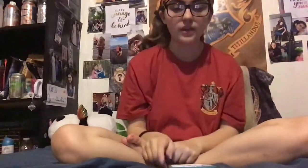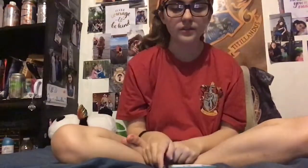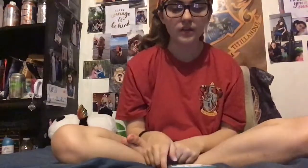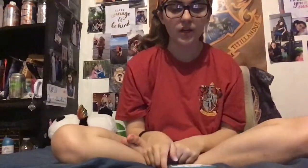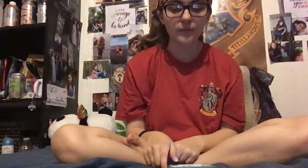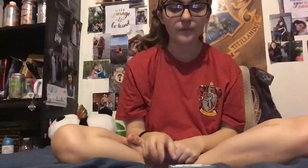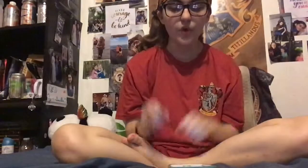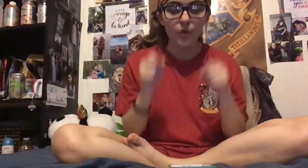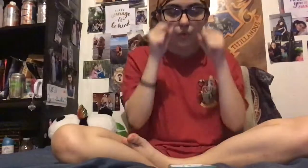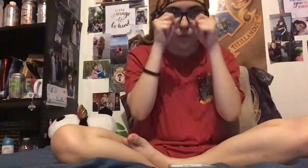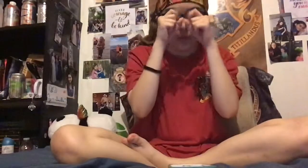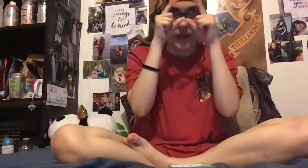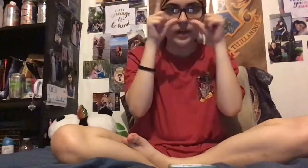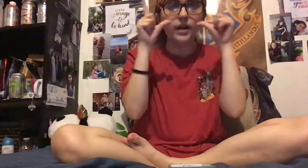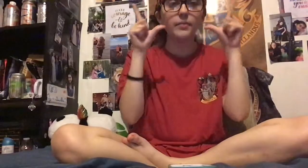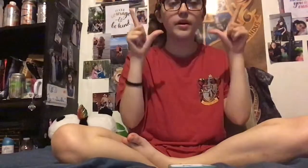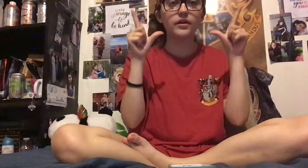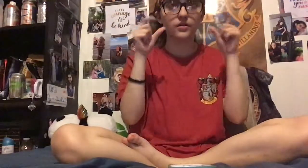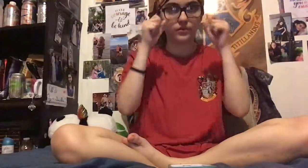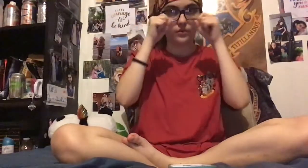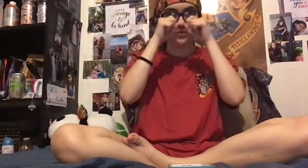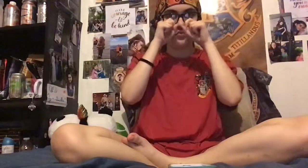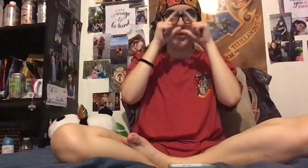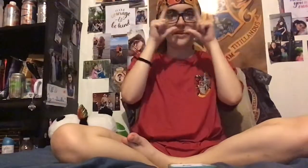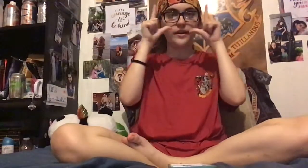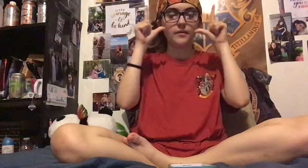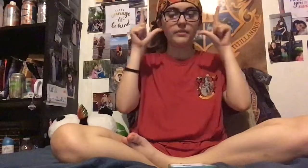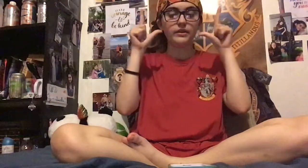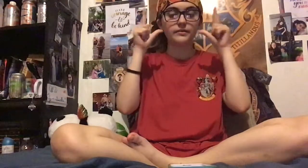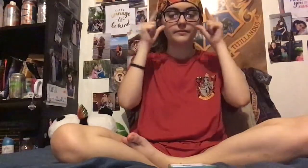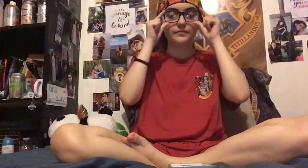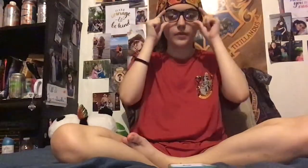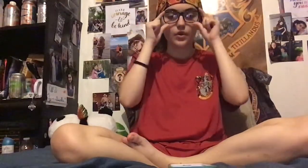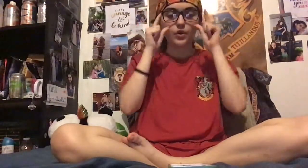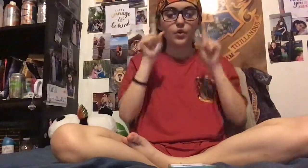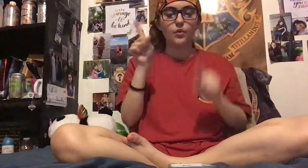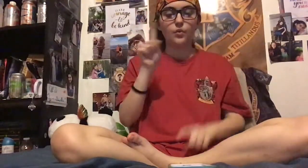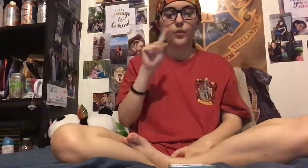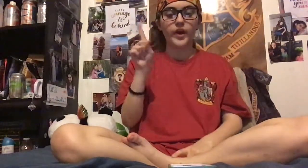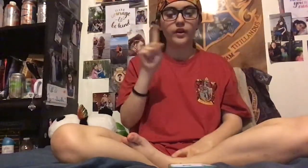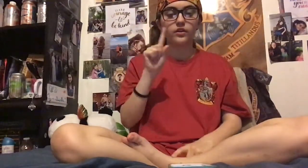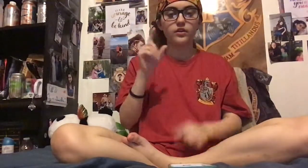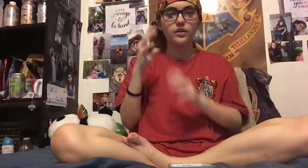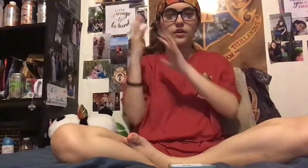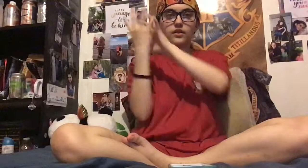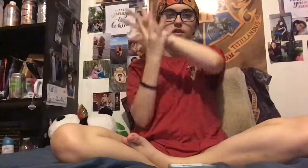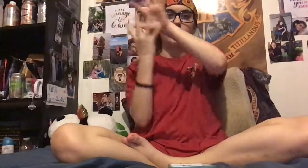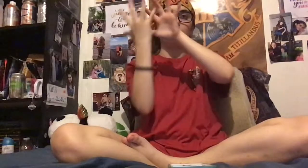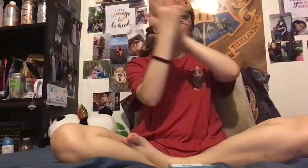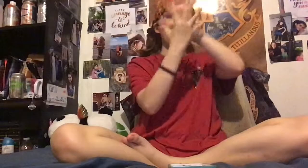Star wake up wake up Where the clouds?